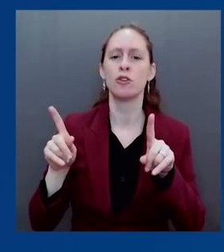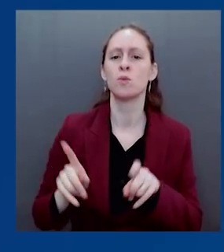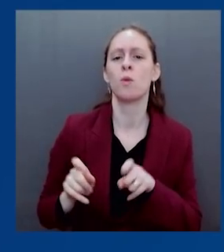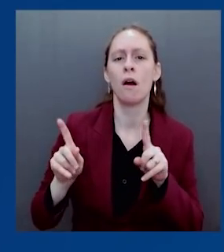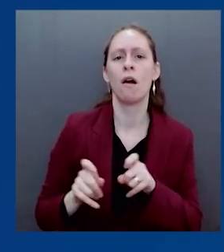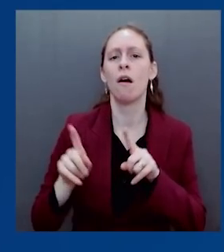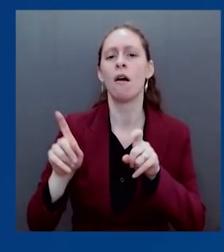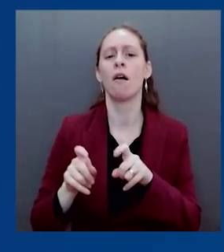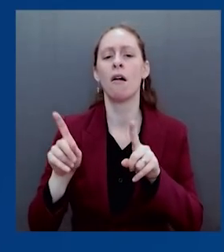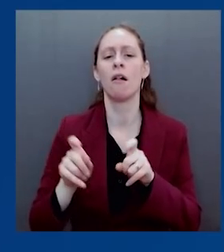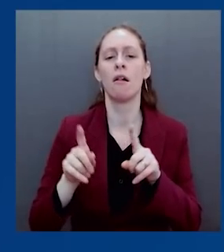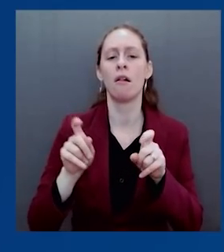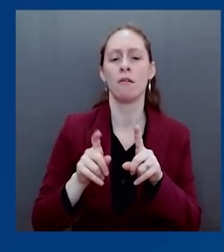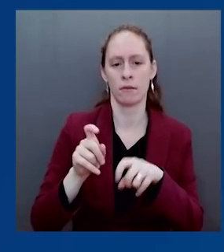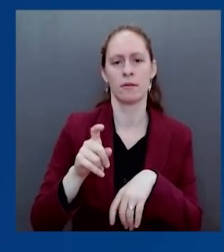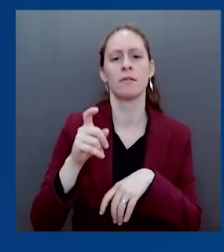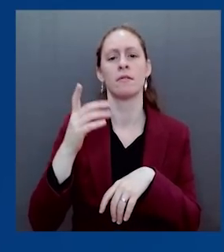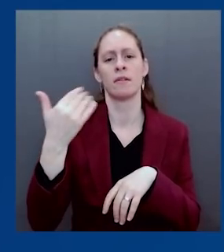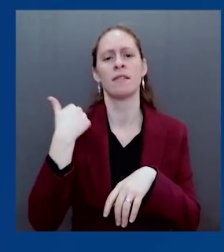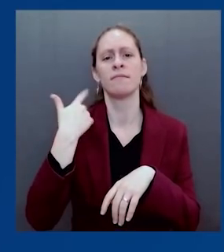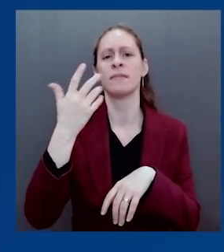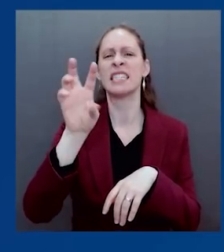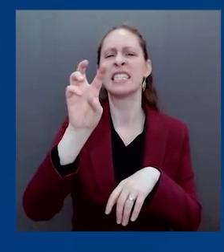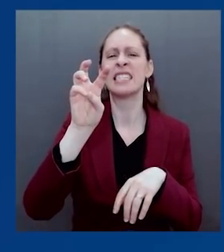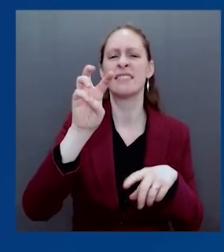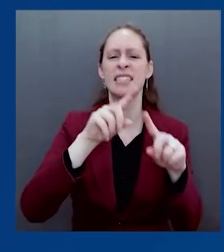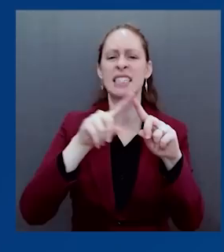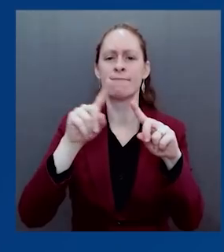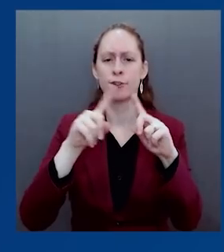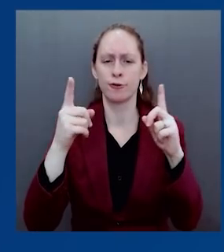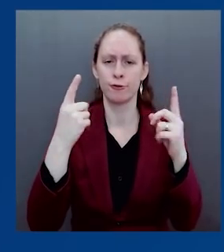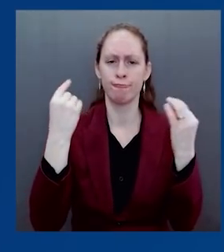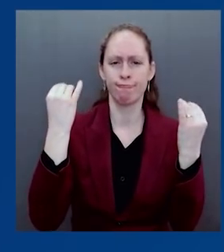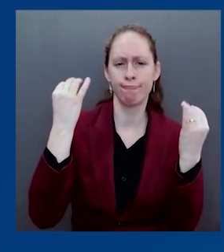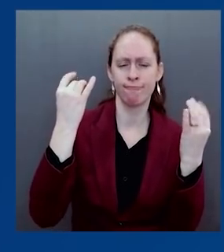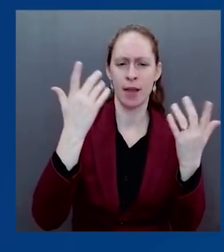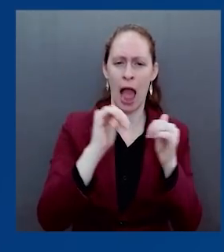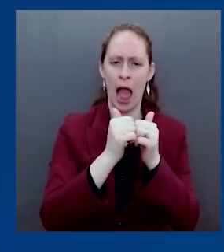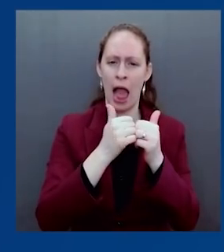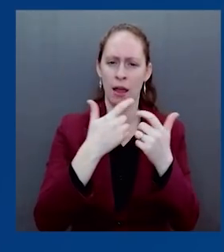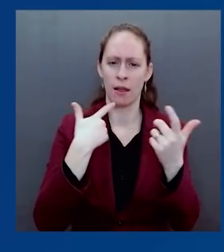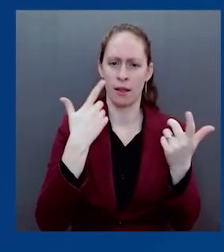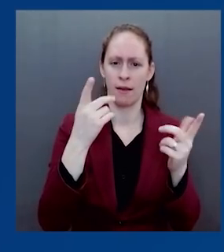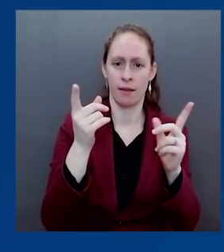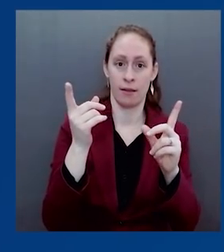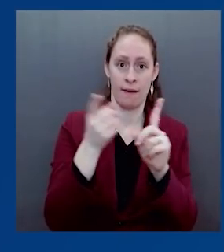looking individually at immune modulators; outpatient monoclonal antibody therapies;